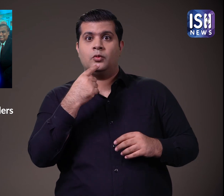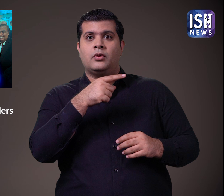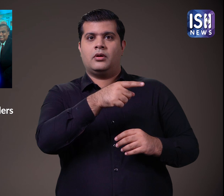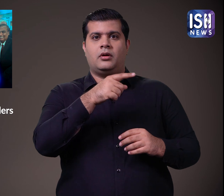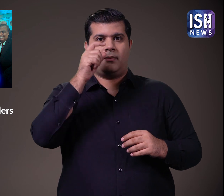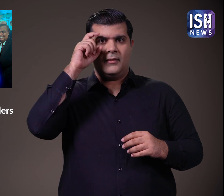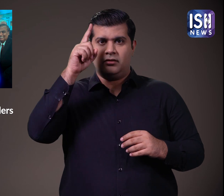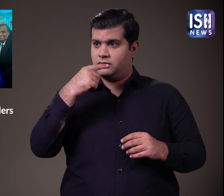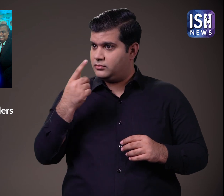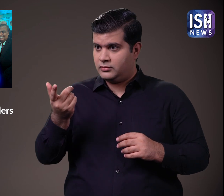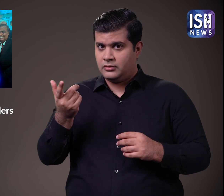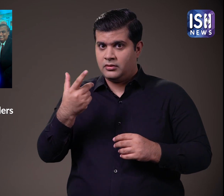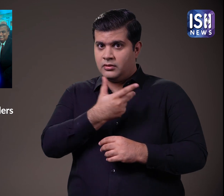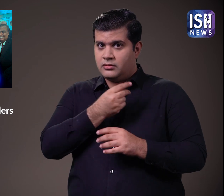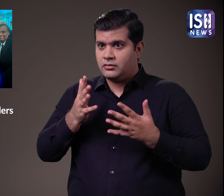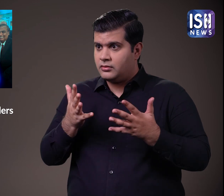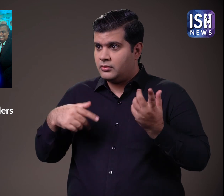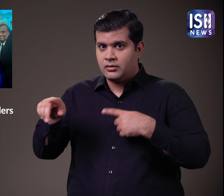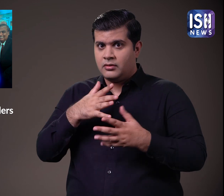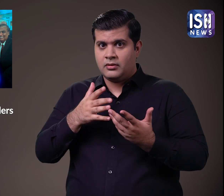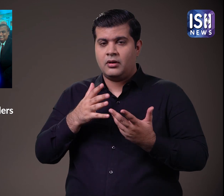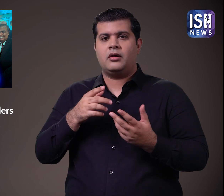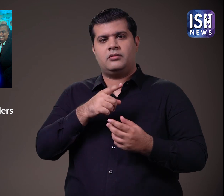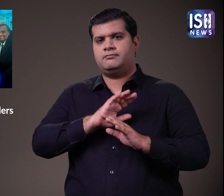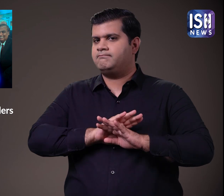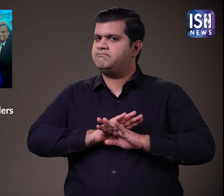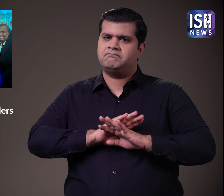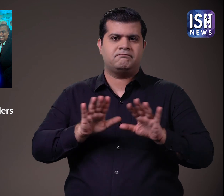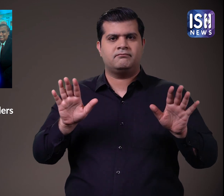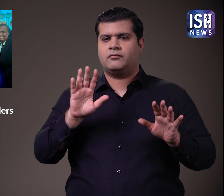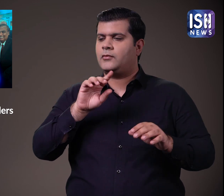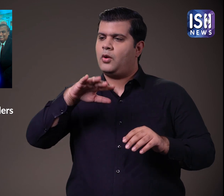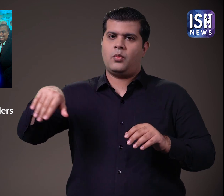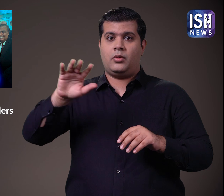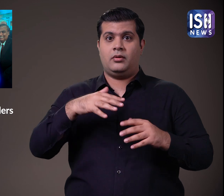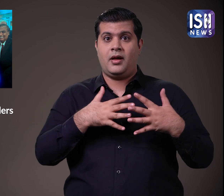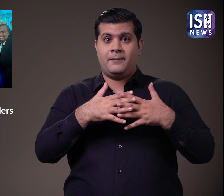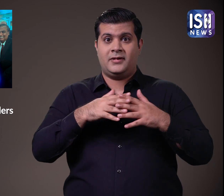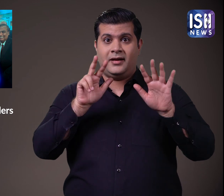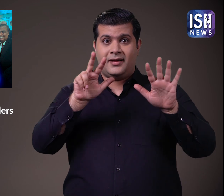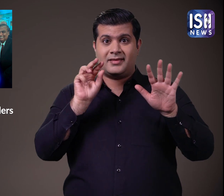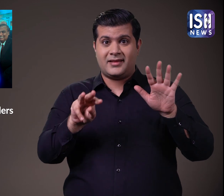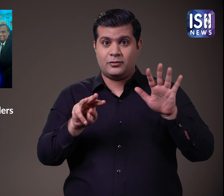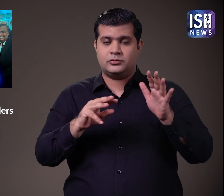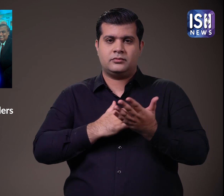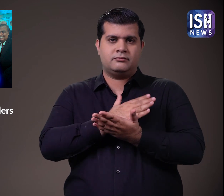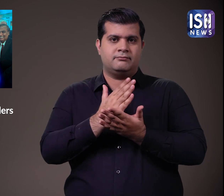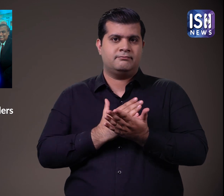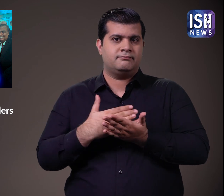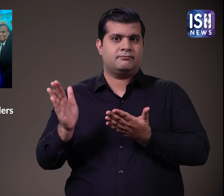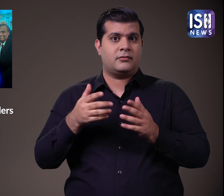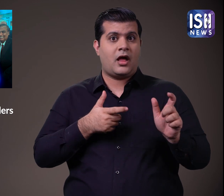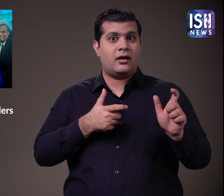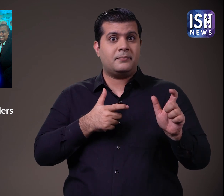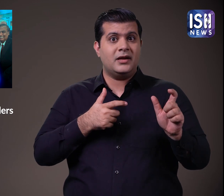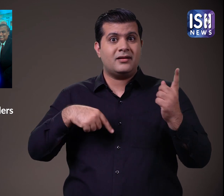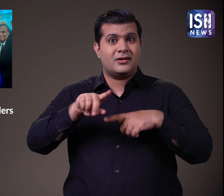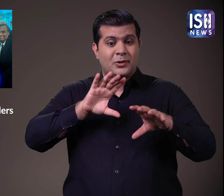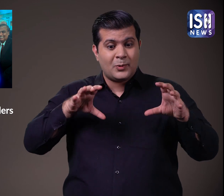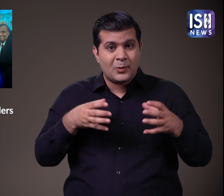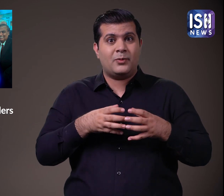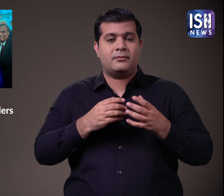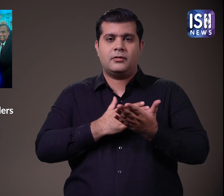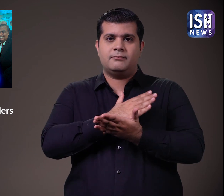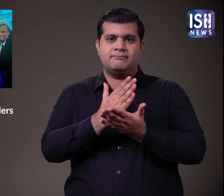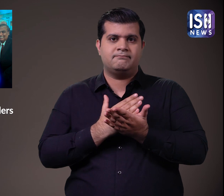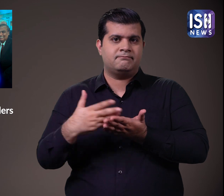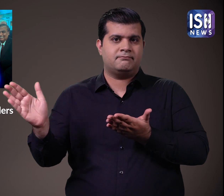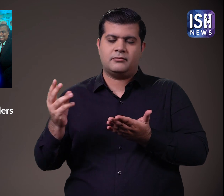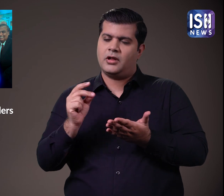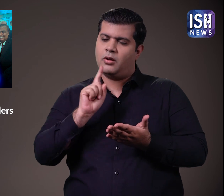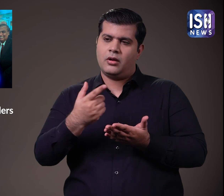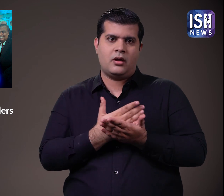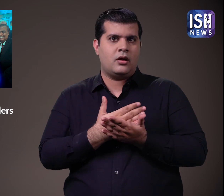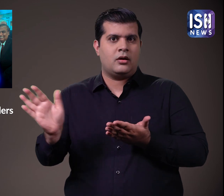For their refusal, the Biden government had removed these 8,000 army personnels from jobs.